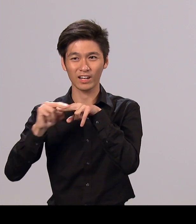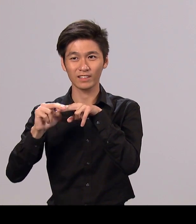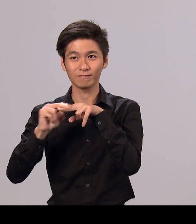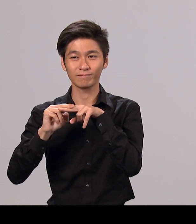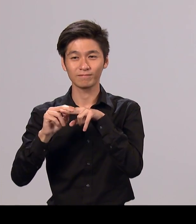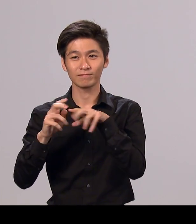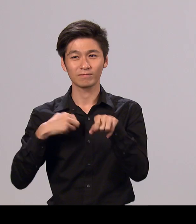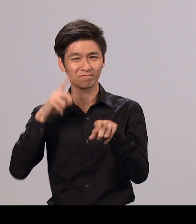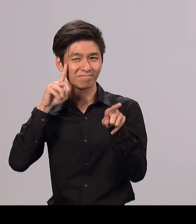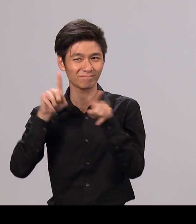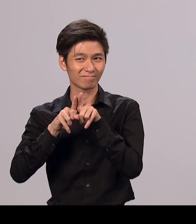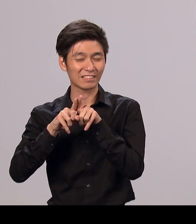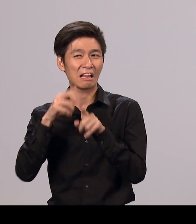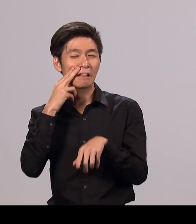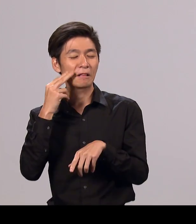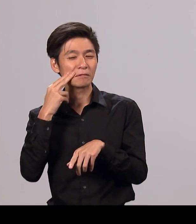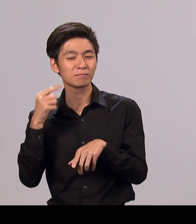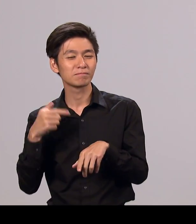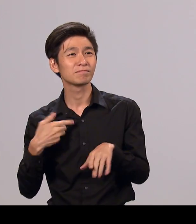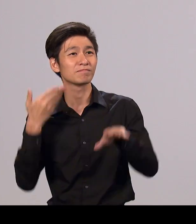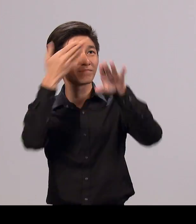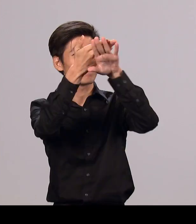I agreed with PM Najib to submit it to arbitration.